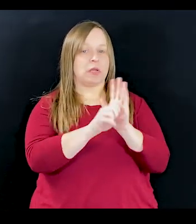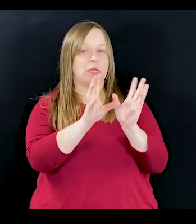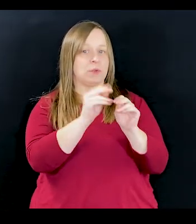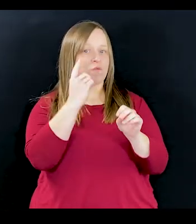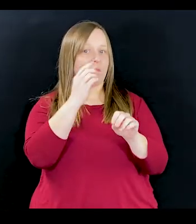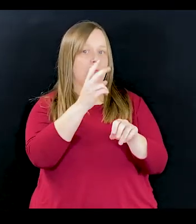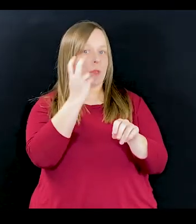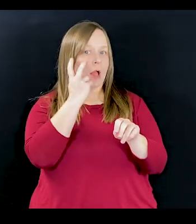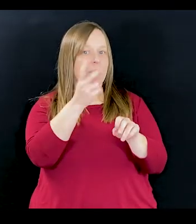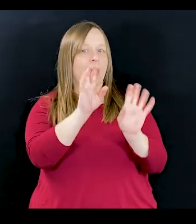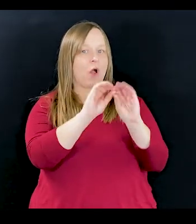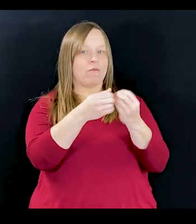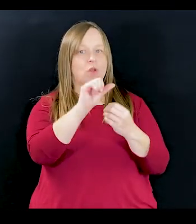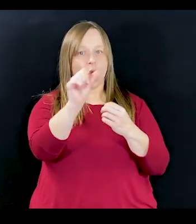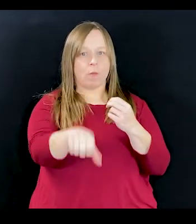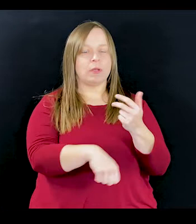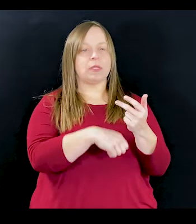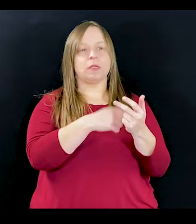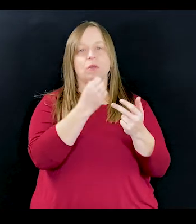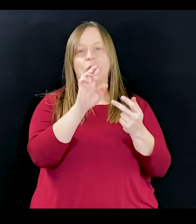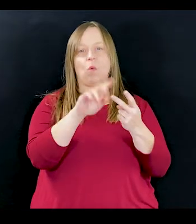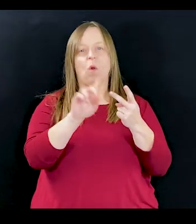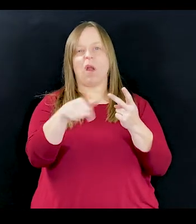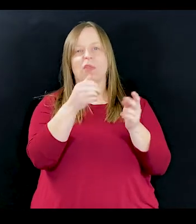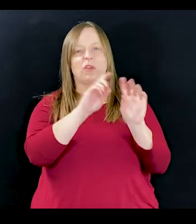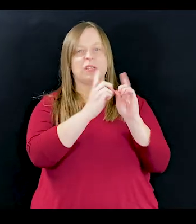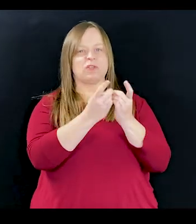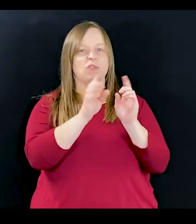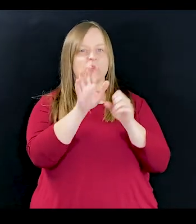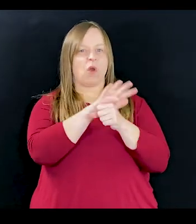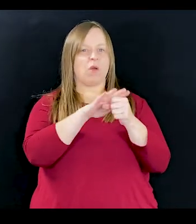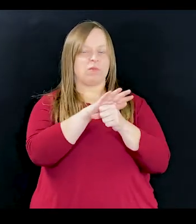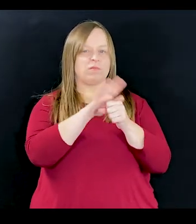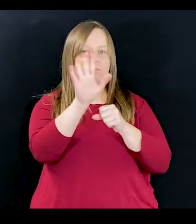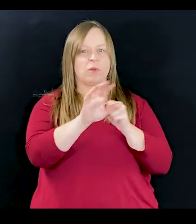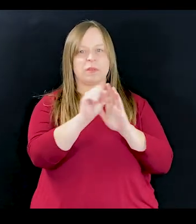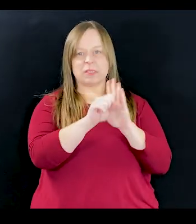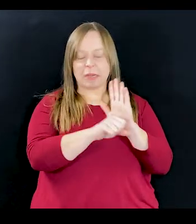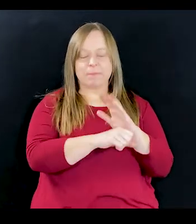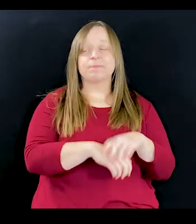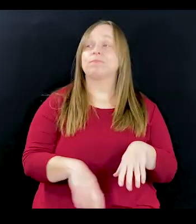for the Blind. And they have an office in Albany or other district offices as well across the state.